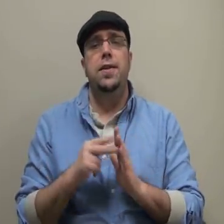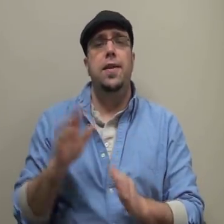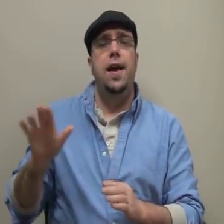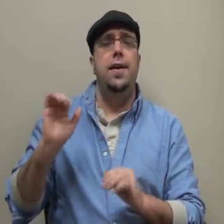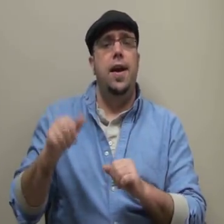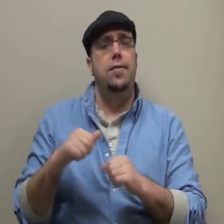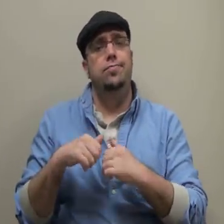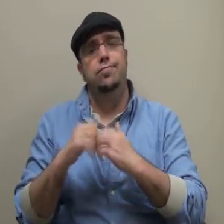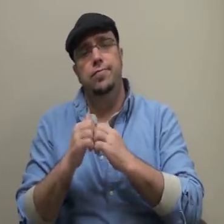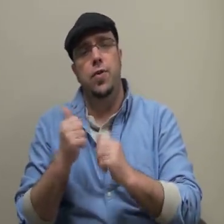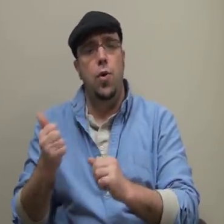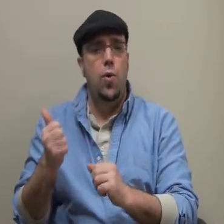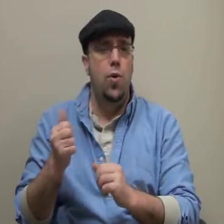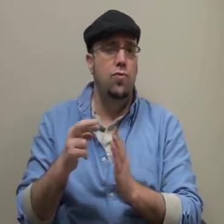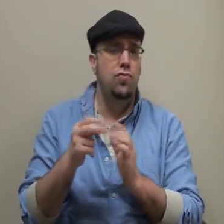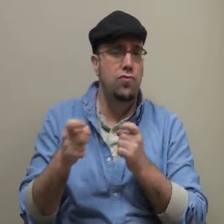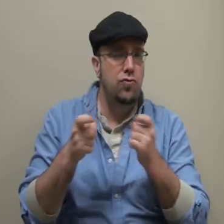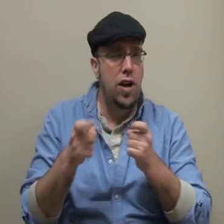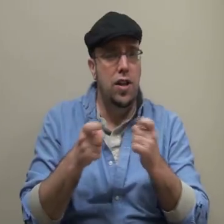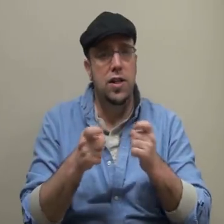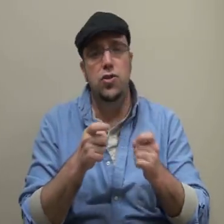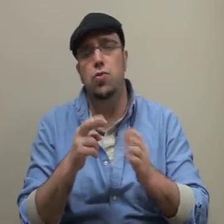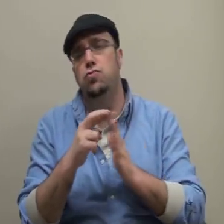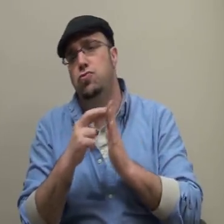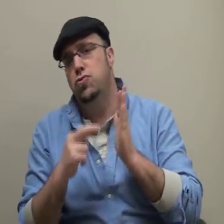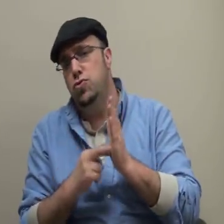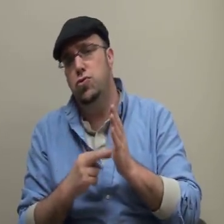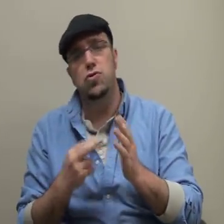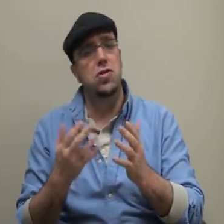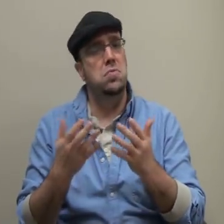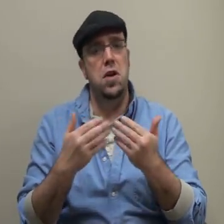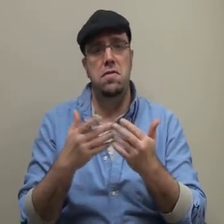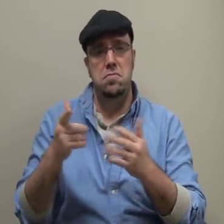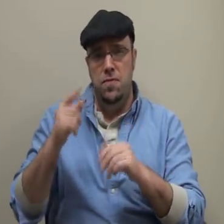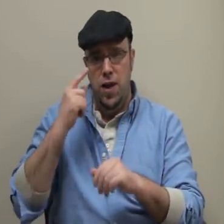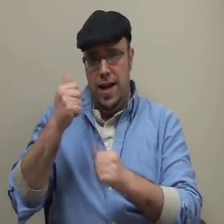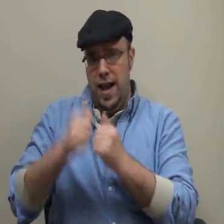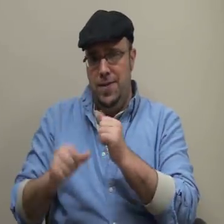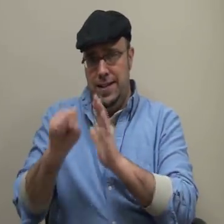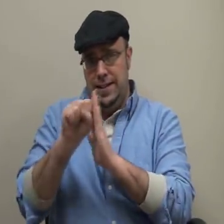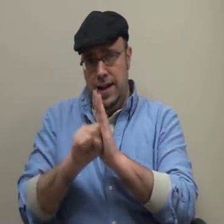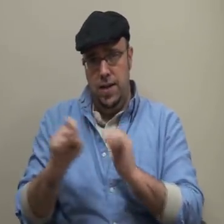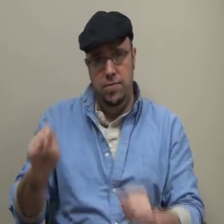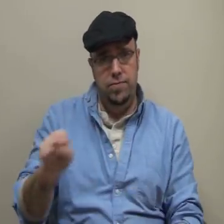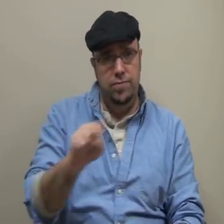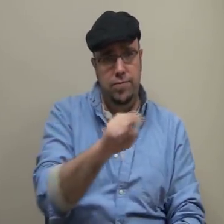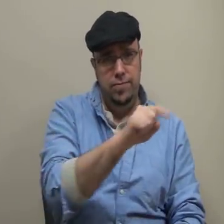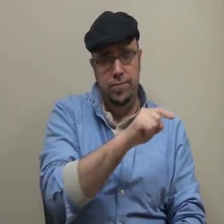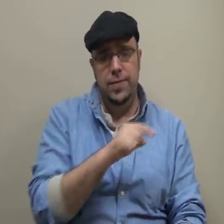This means that they can set up their own regulations and rules for every state,